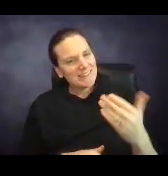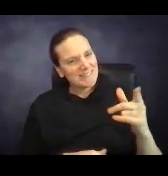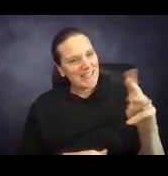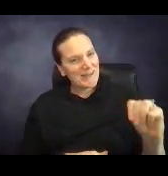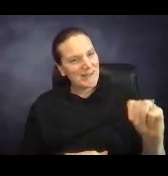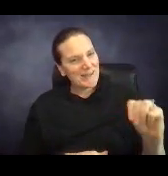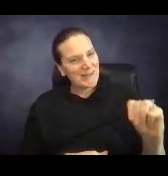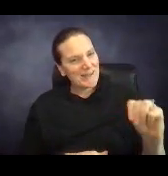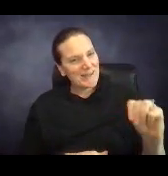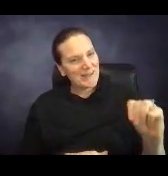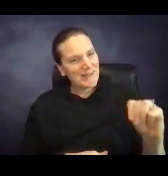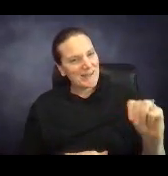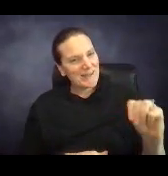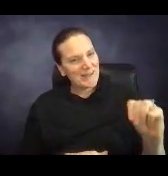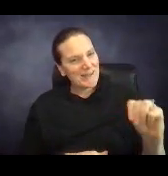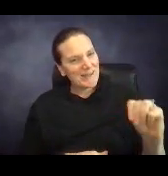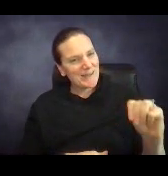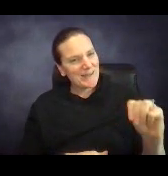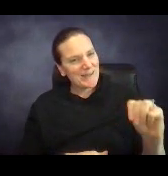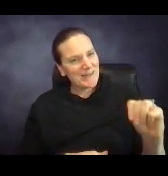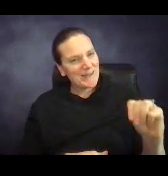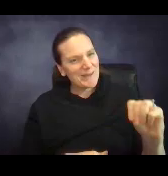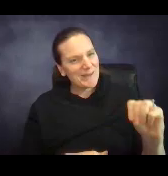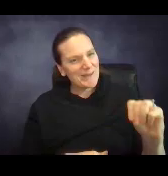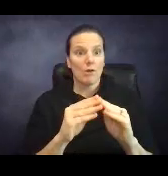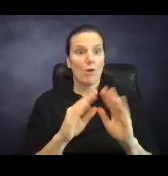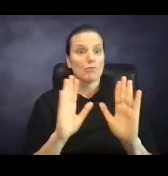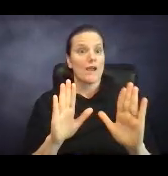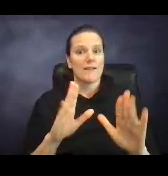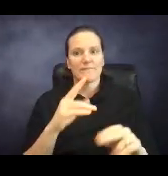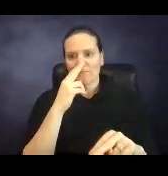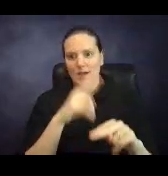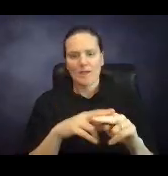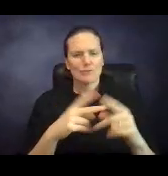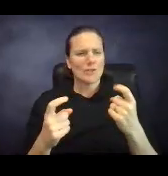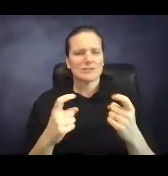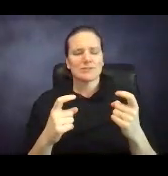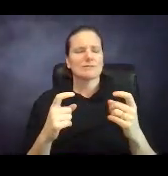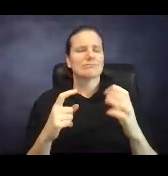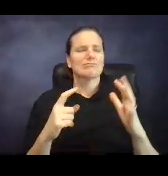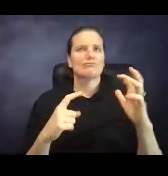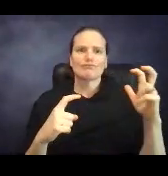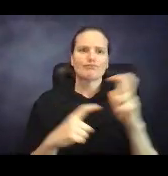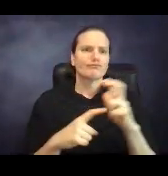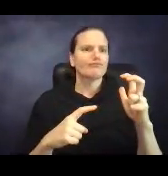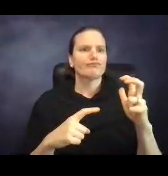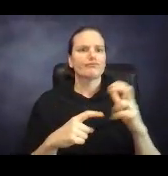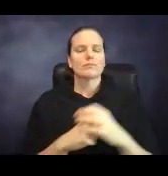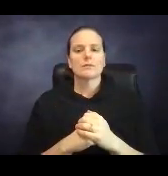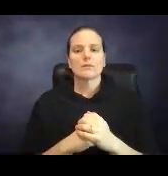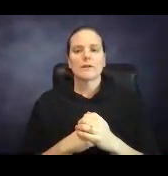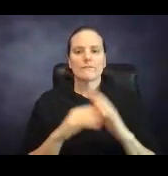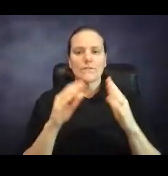The first two sessions, we, they were great. Super fun. Your questions were amazing. We focused a lot on perimenopause and menopause